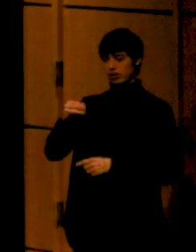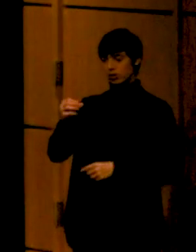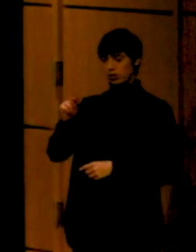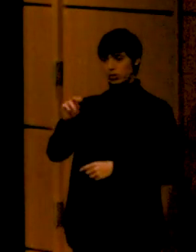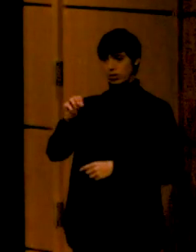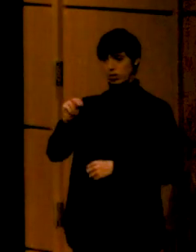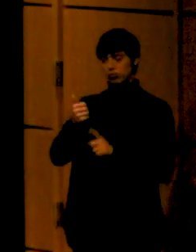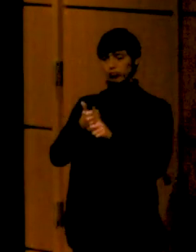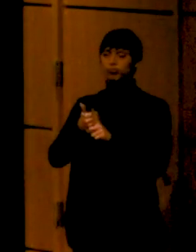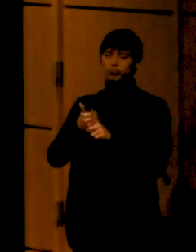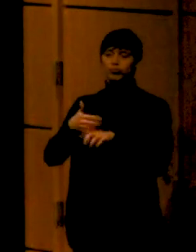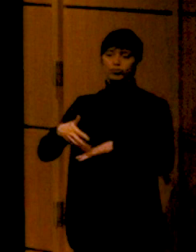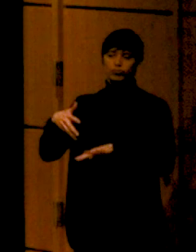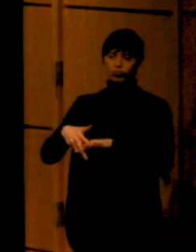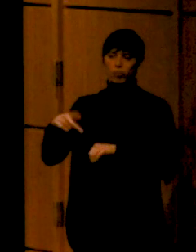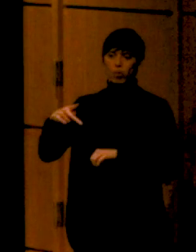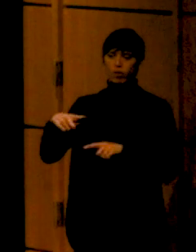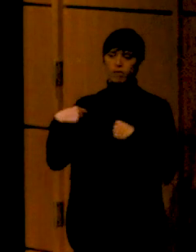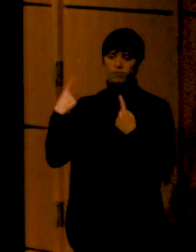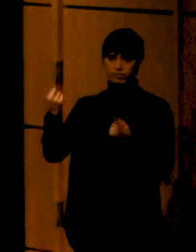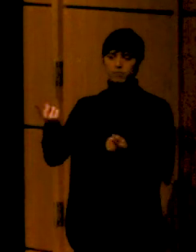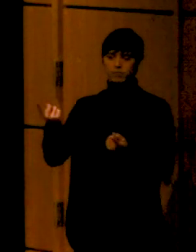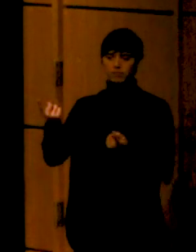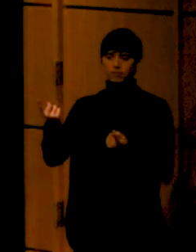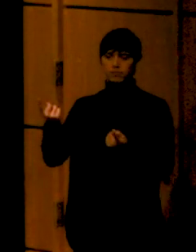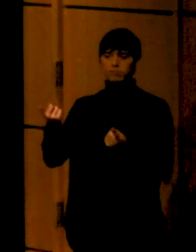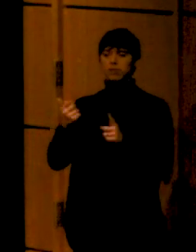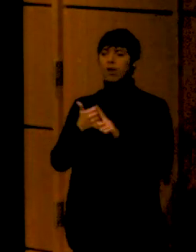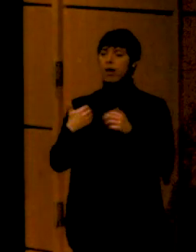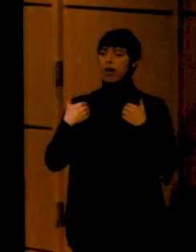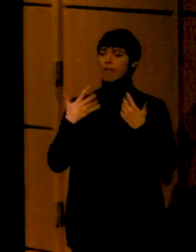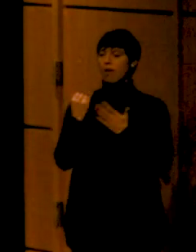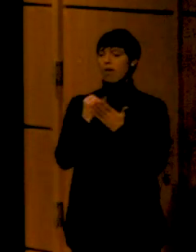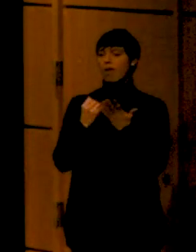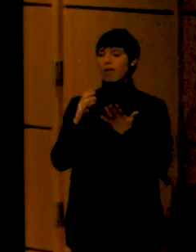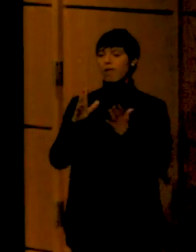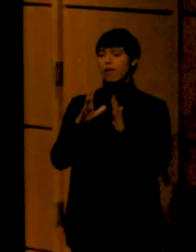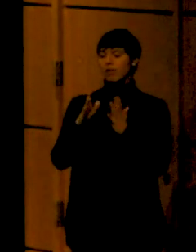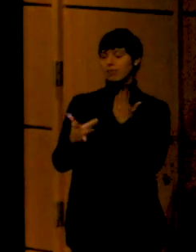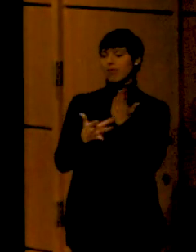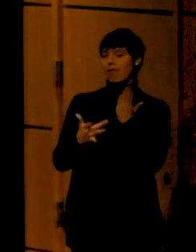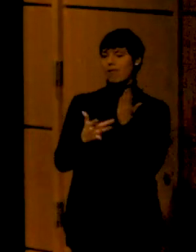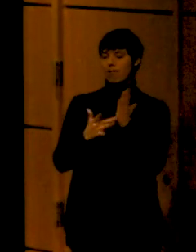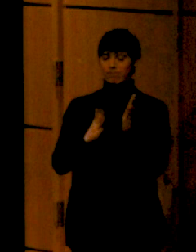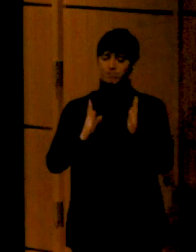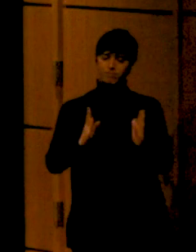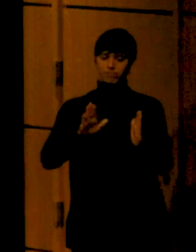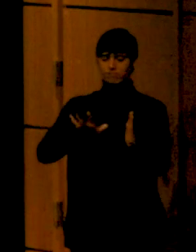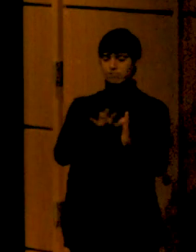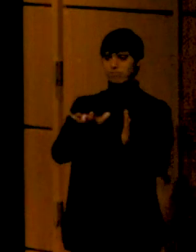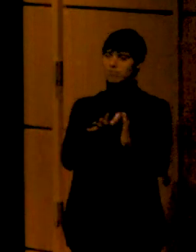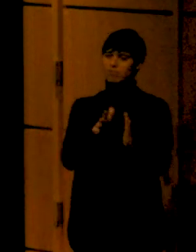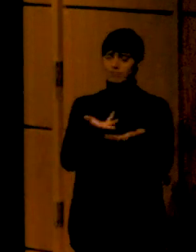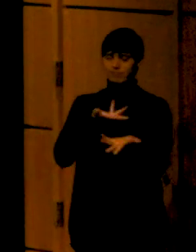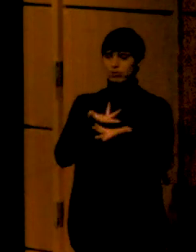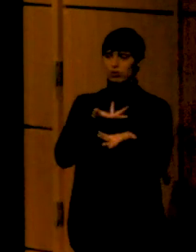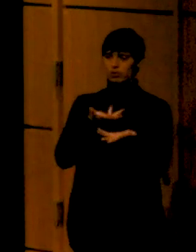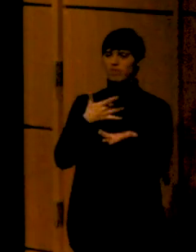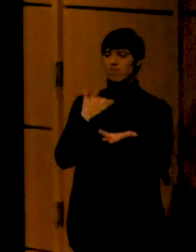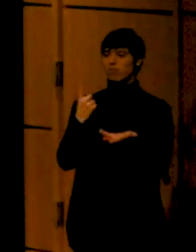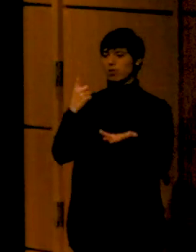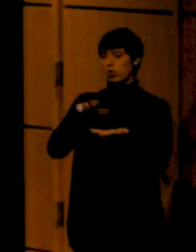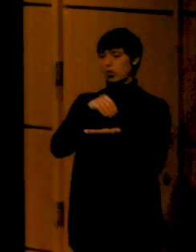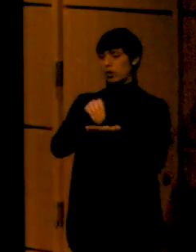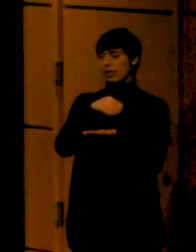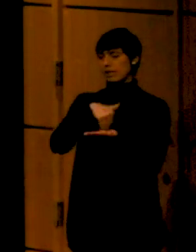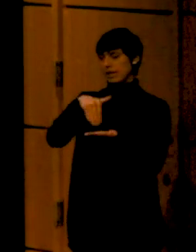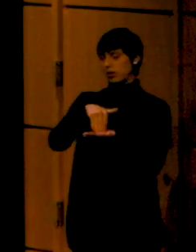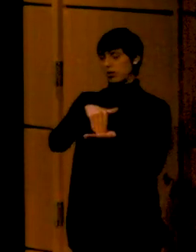interactive video kiosk that normally resides at the Learning Center up on top of Coldwater